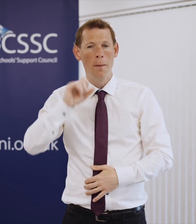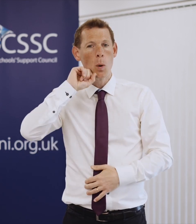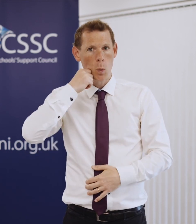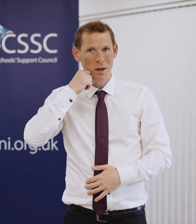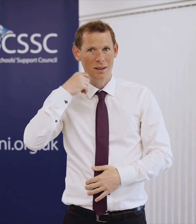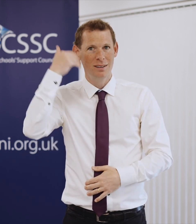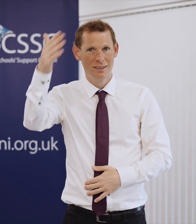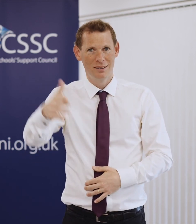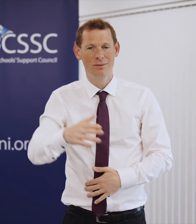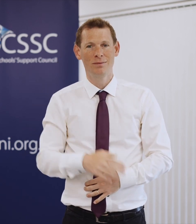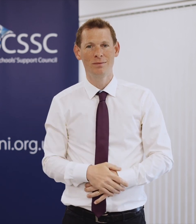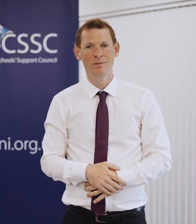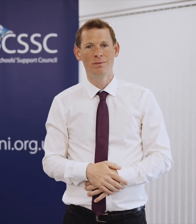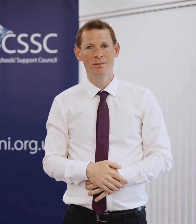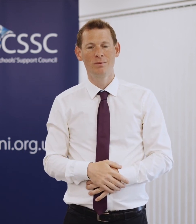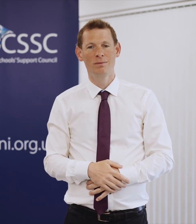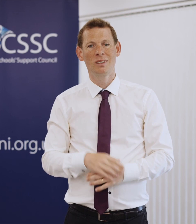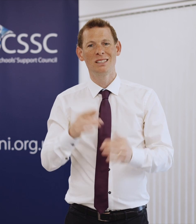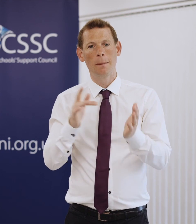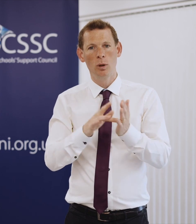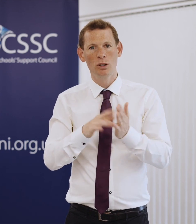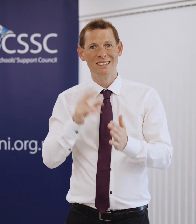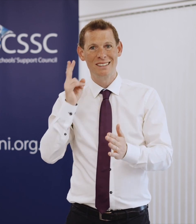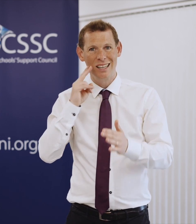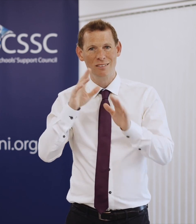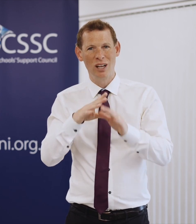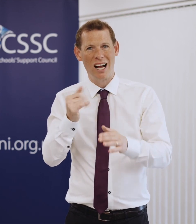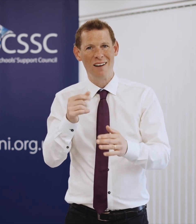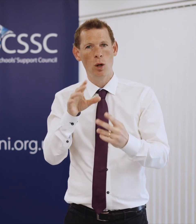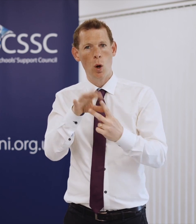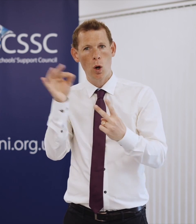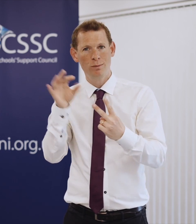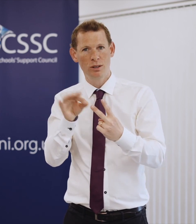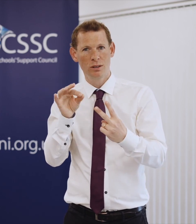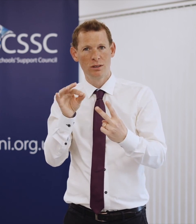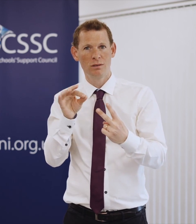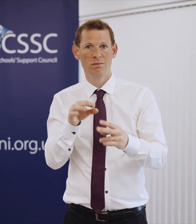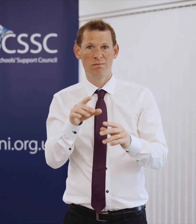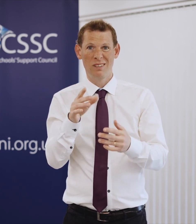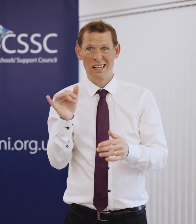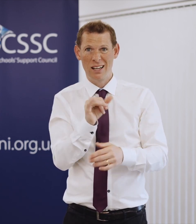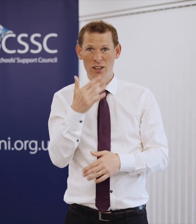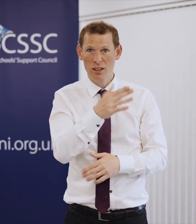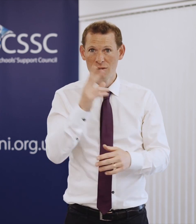language perhaps isn't as out there as it should be in every community but sign language gives